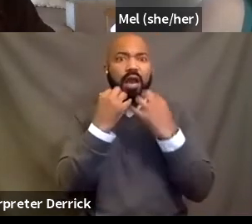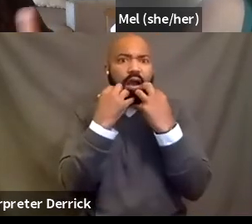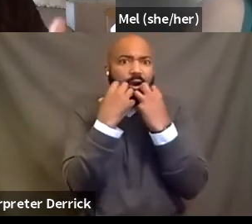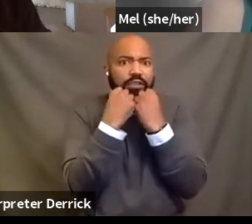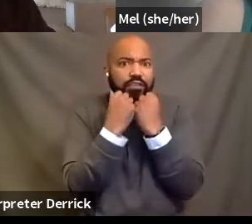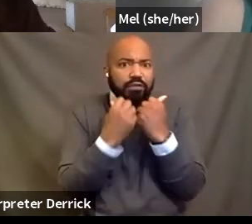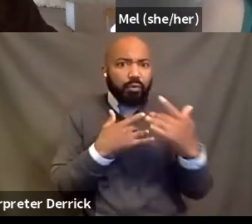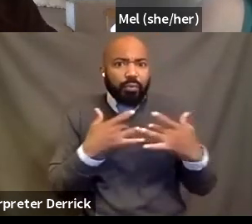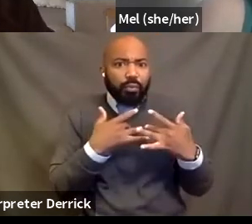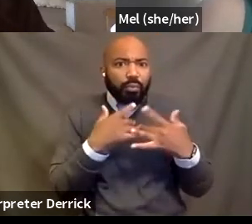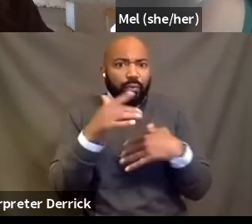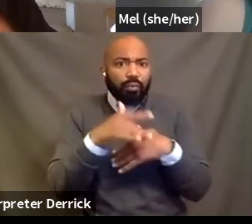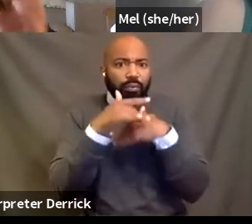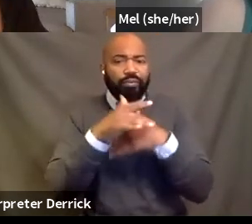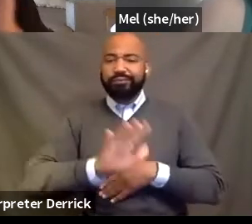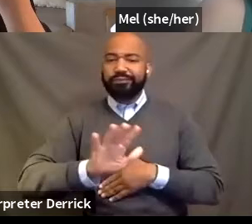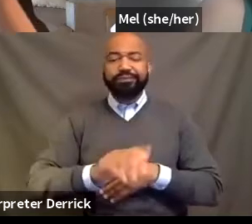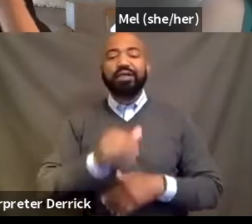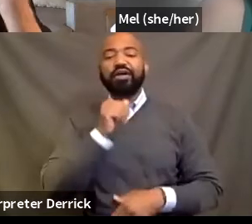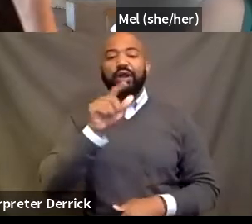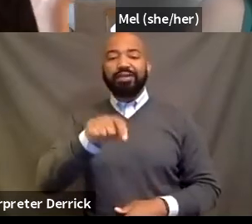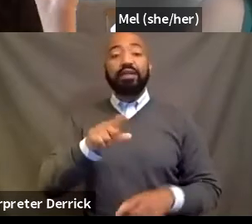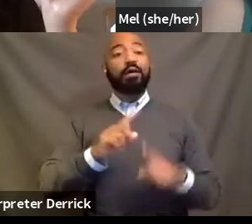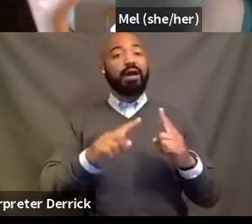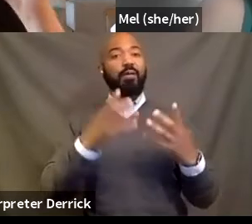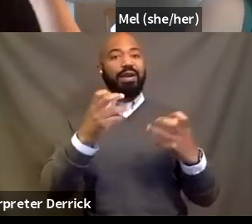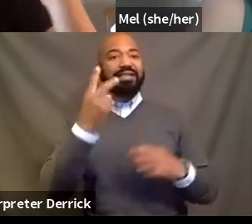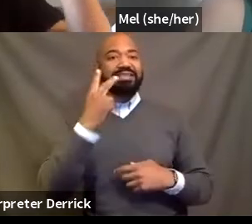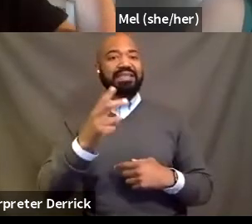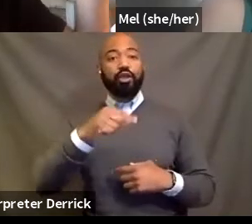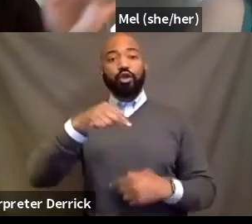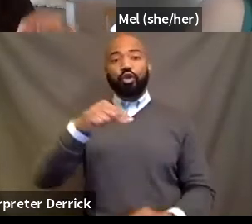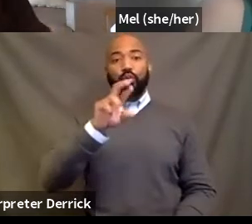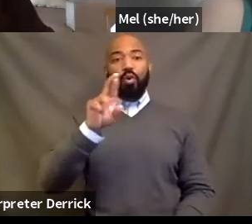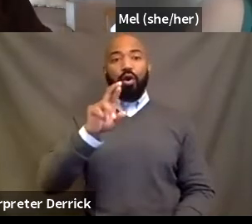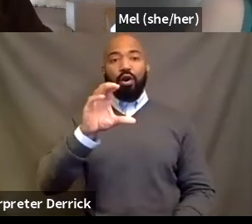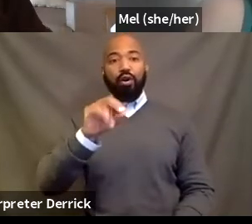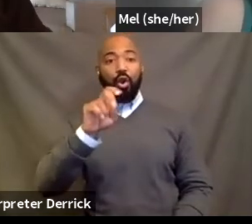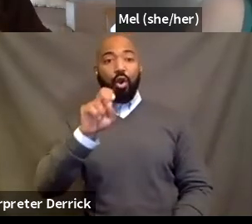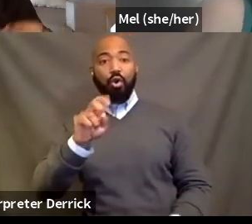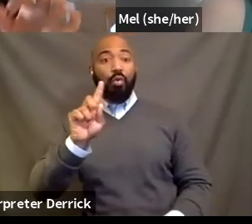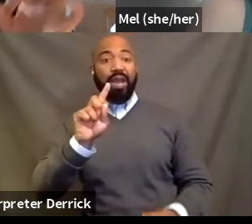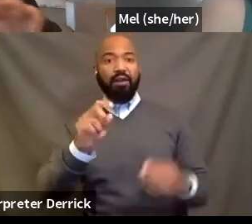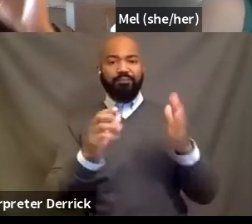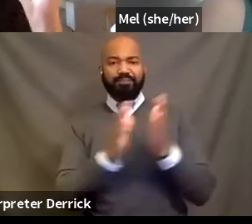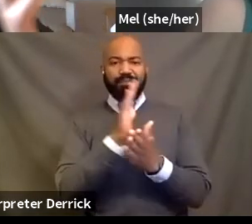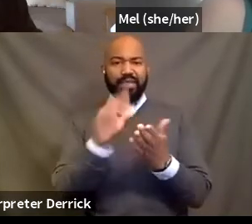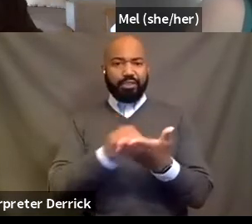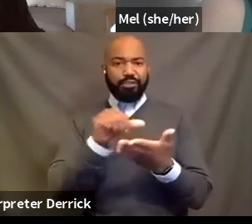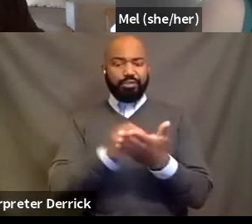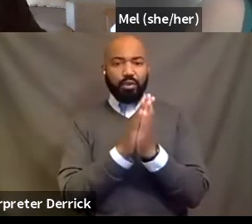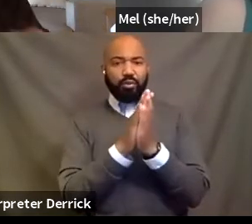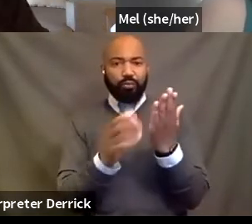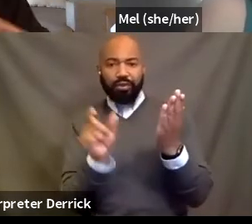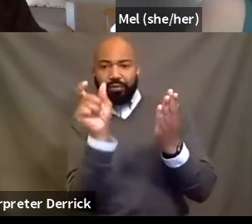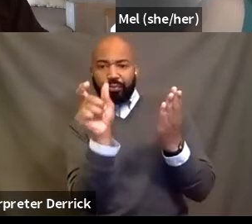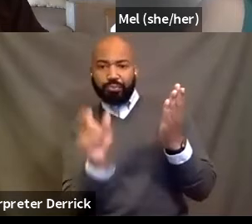Leah (she/her): we've talked about just having a scene that's like covered in words and what that would look like so we're really yeah we're really open to this.